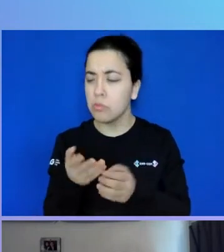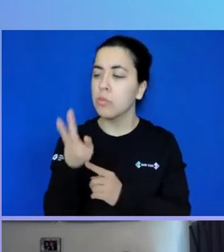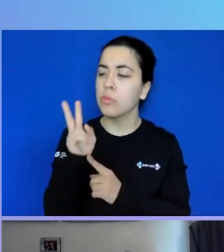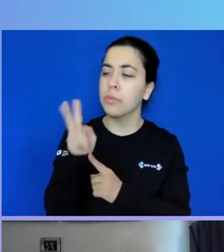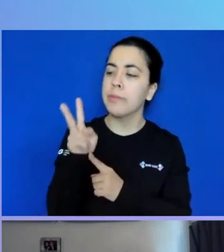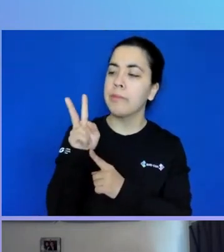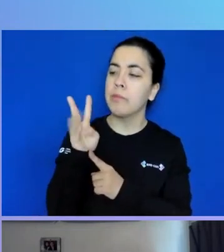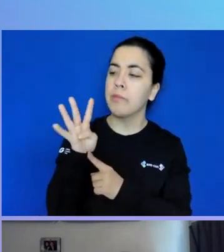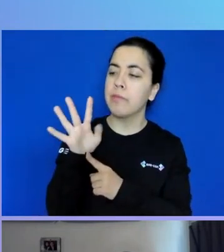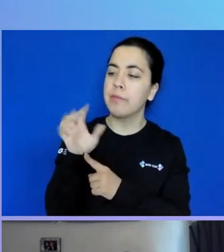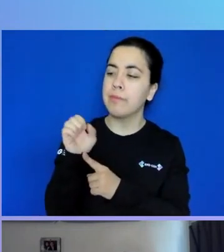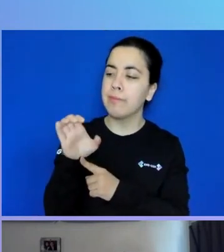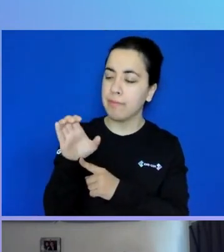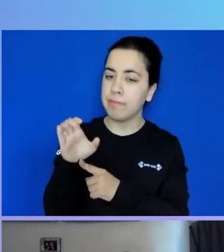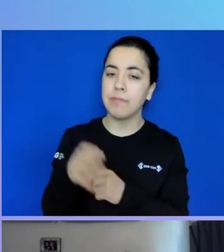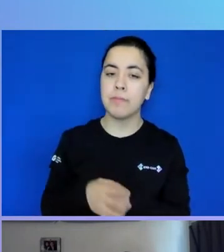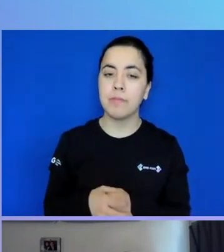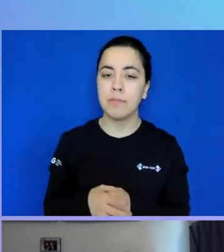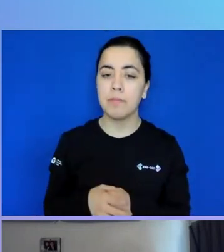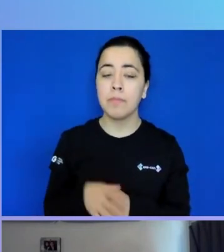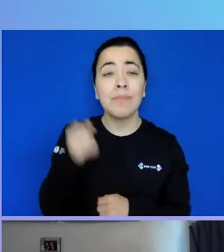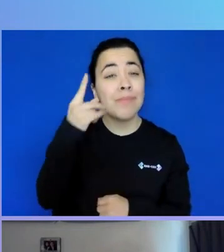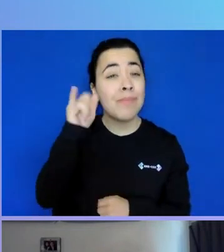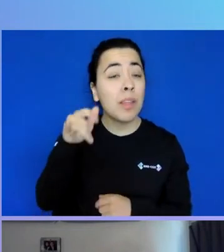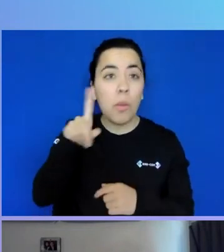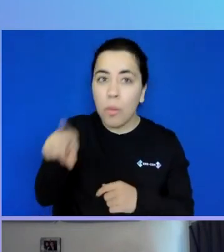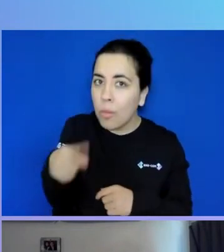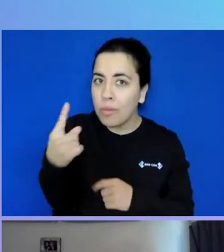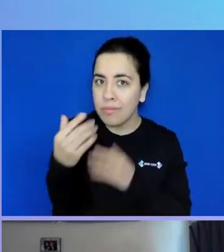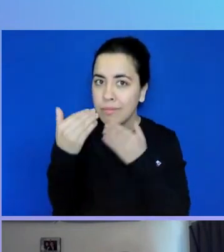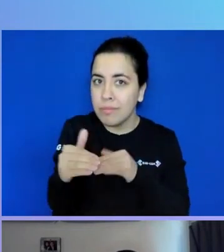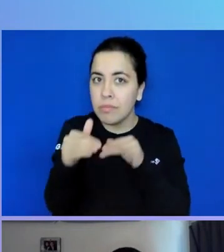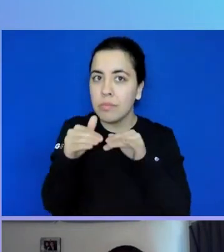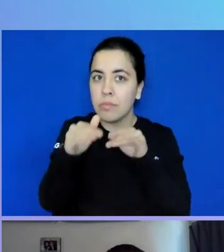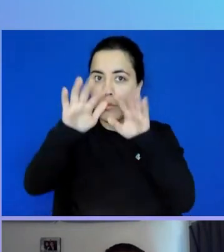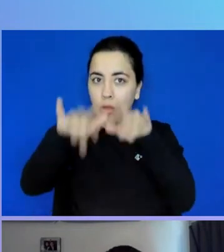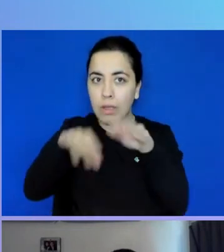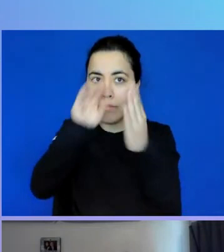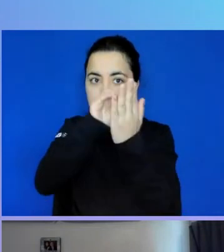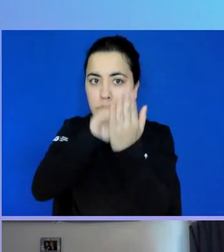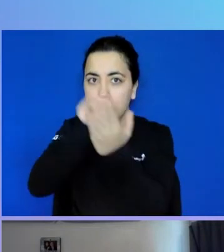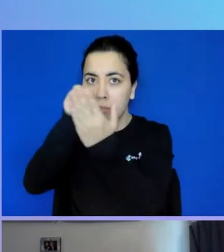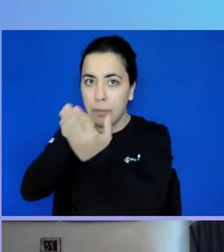writing the issue. That wasn't testing for the issue. Correct